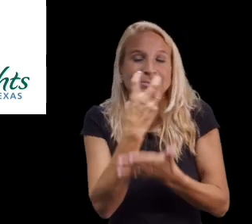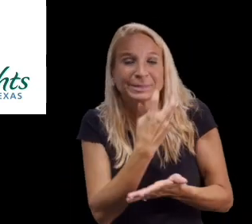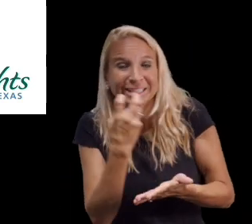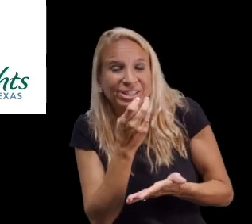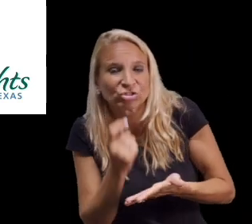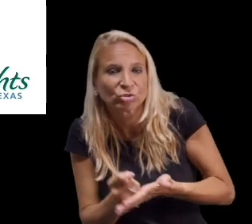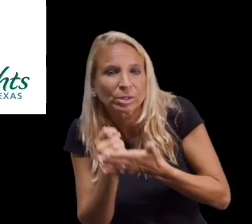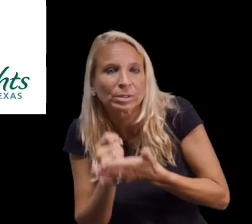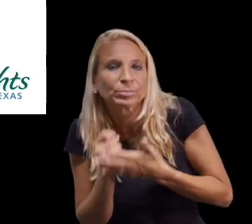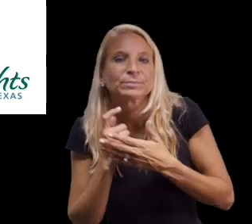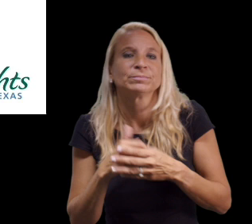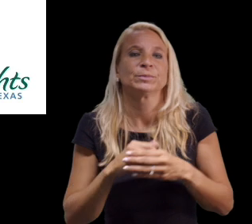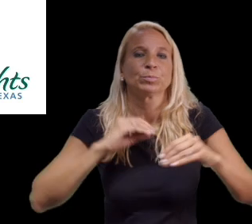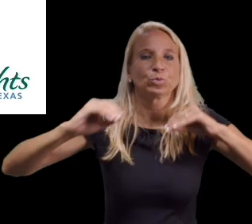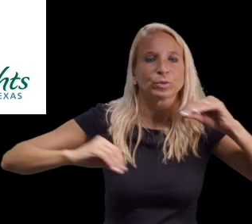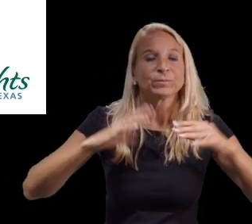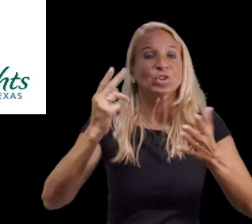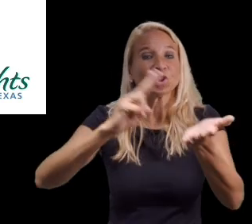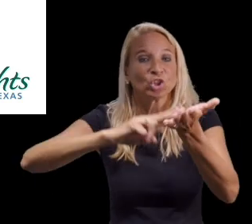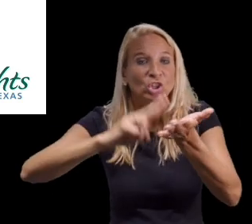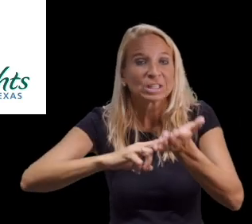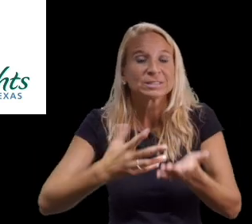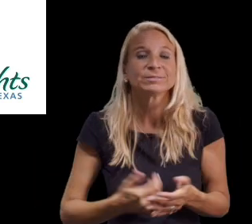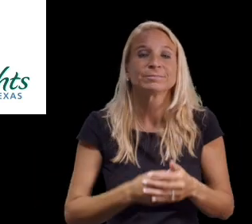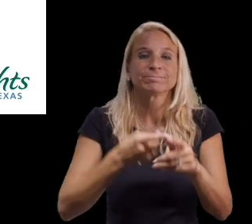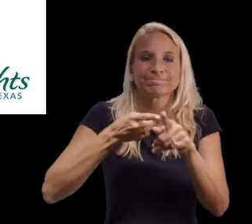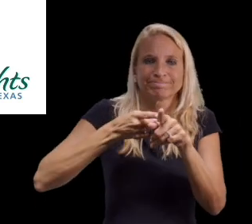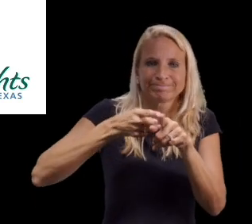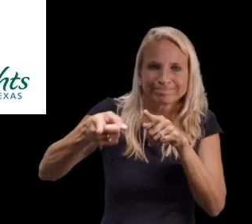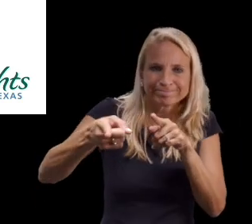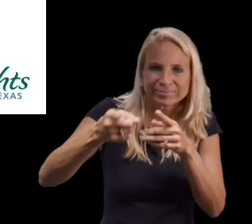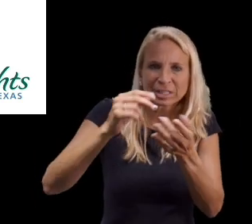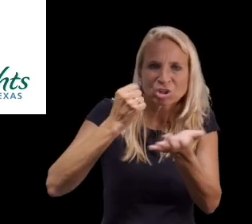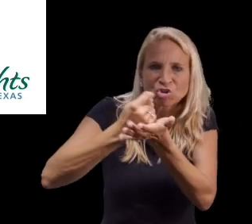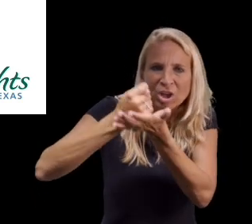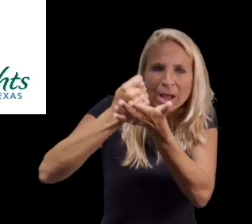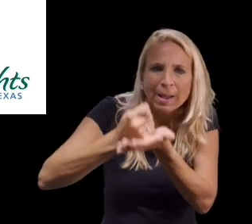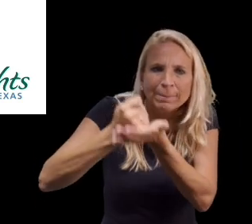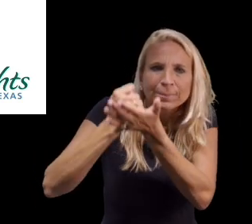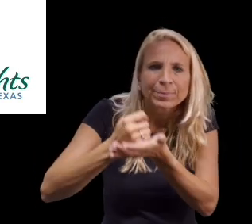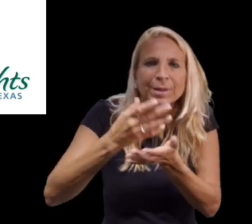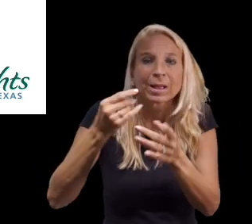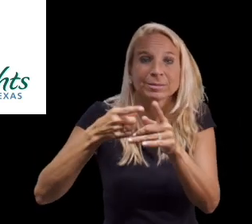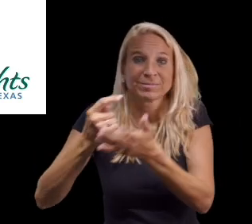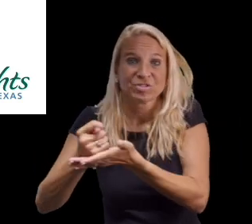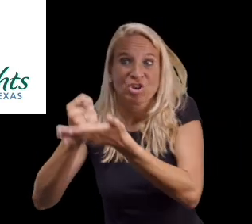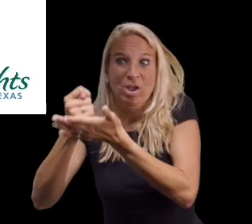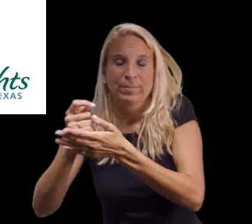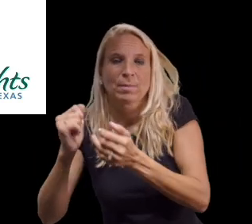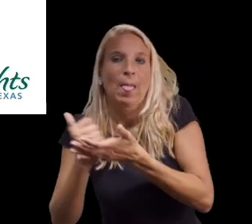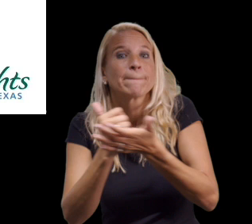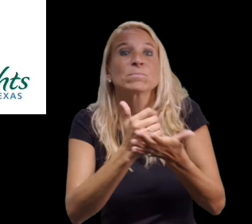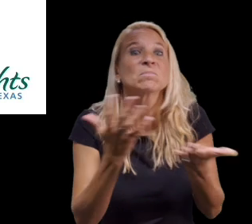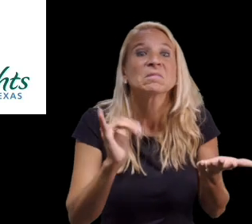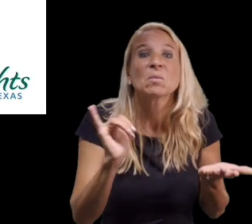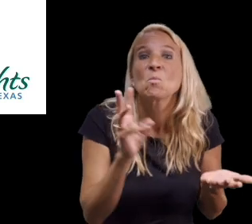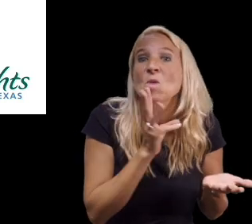minor home modifications, nursing, specialized therapies and some of those specialized therapies